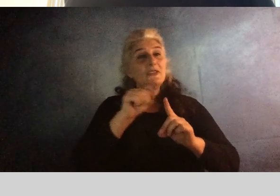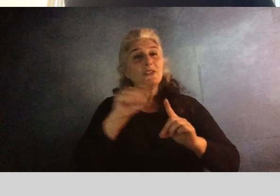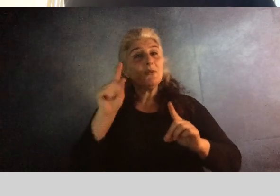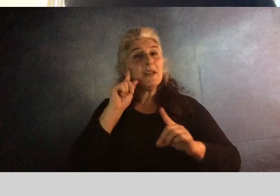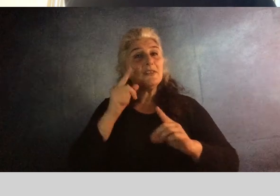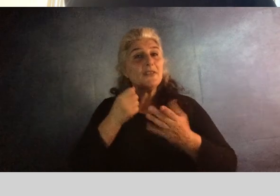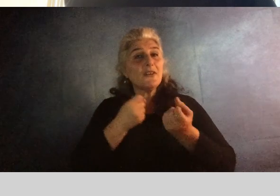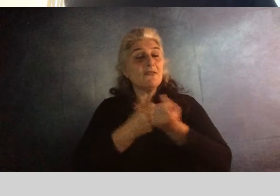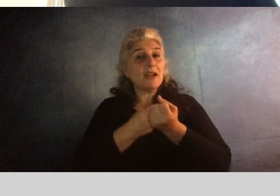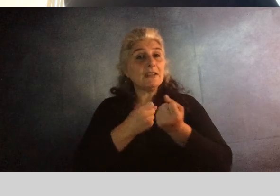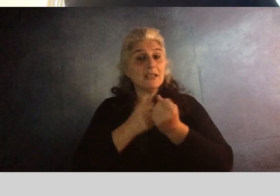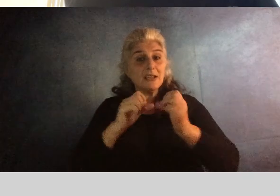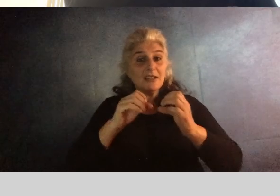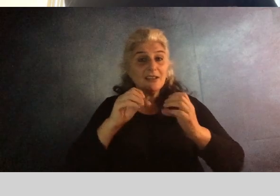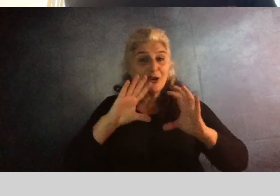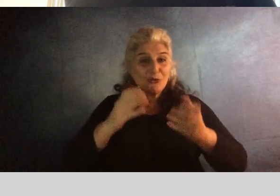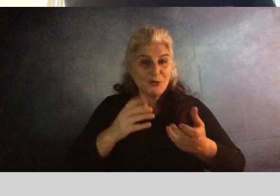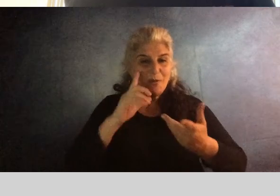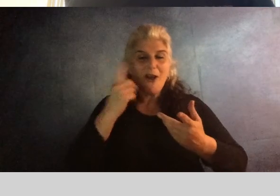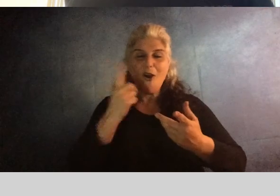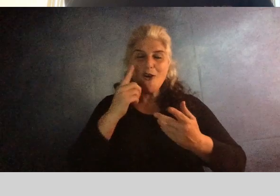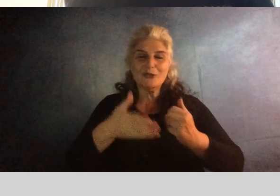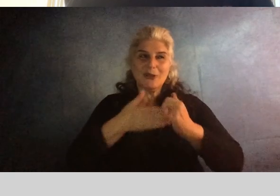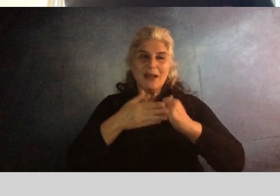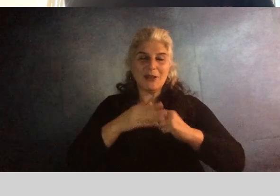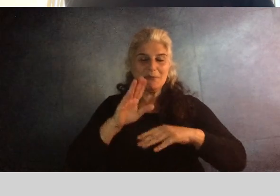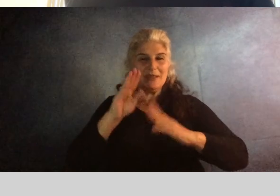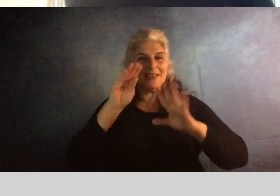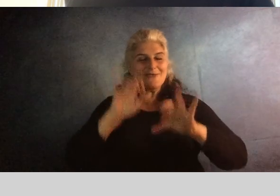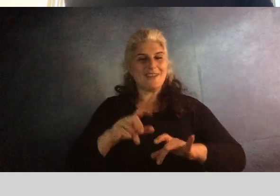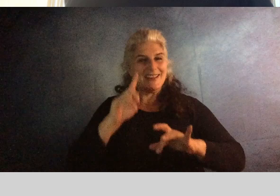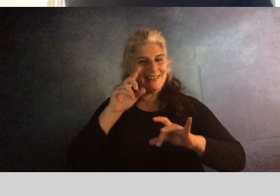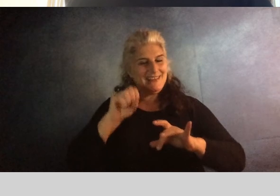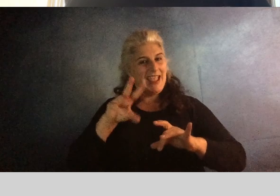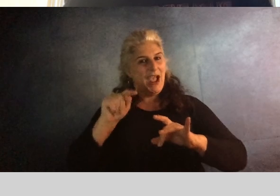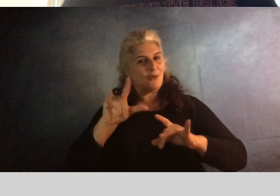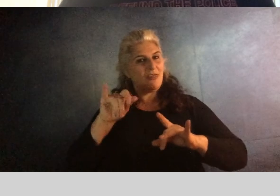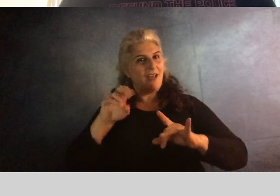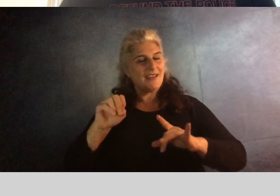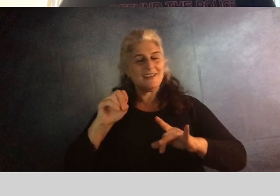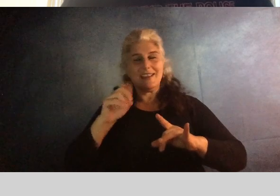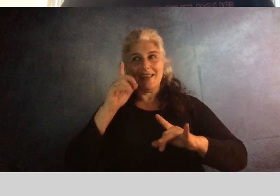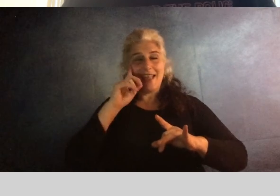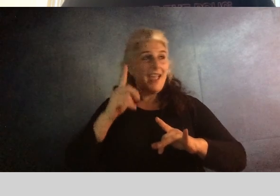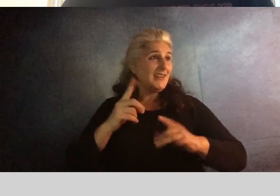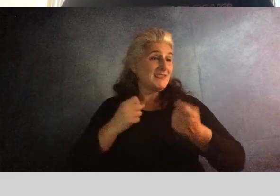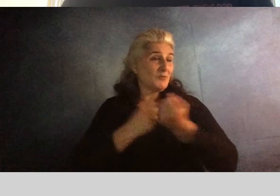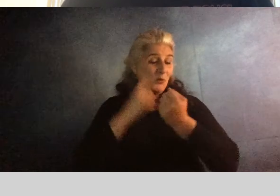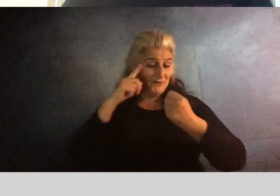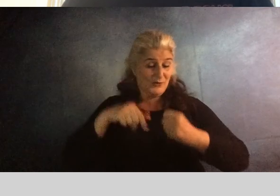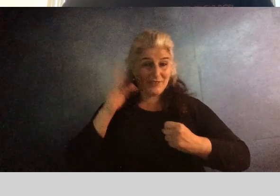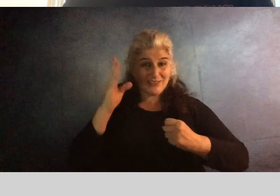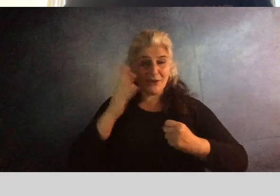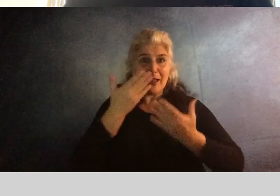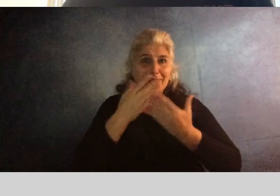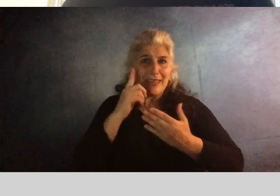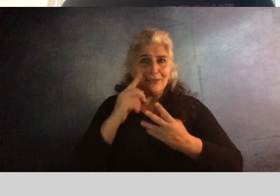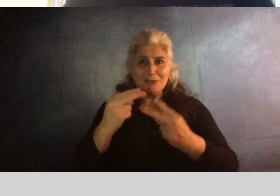who also helped me develop the initial outline and abstract for this talk. And thanks to you, for sitting through this whole episode.